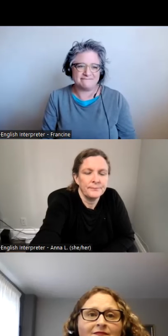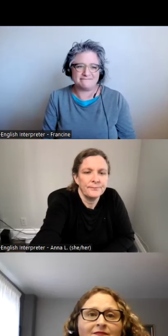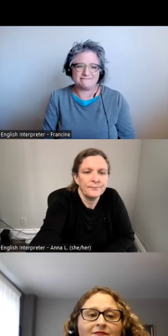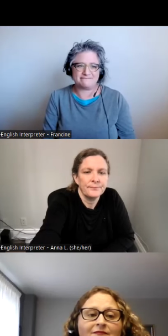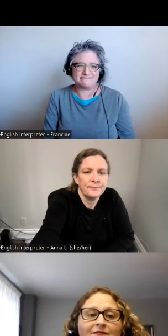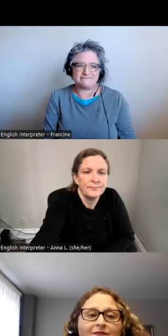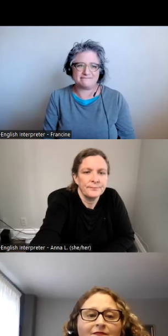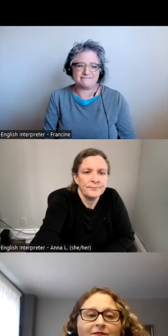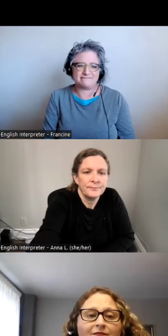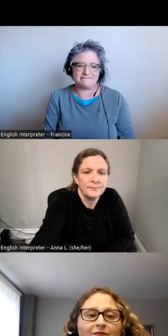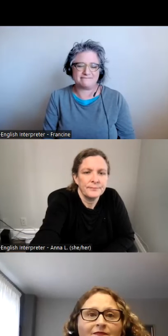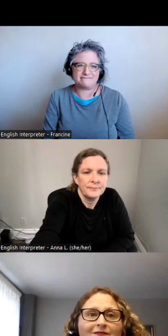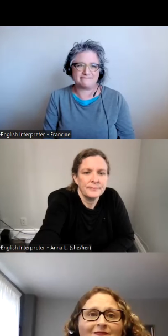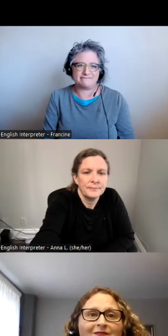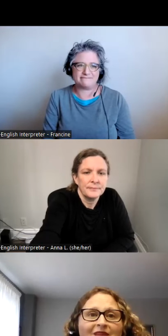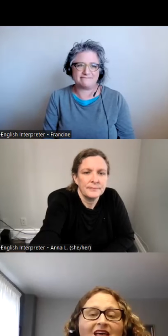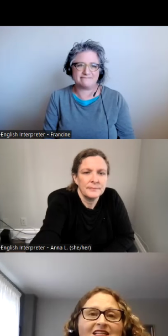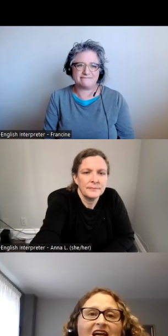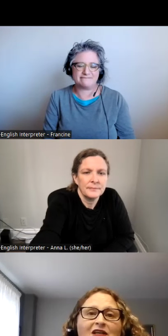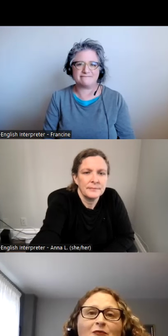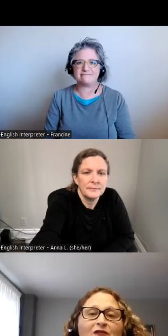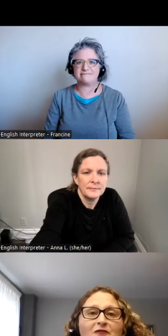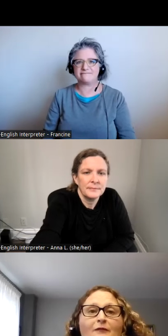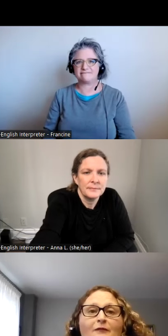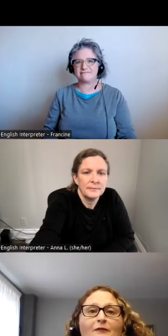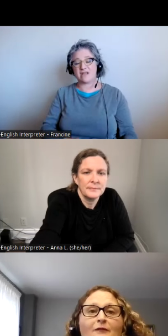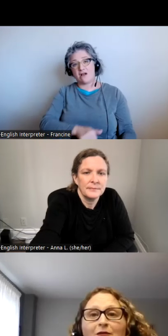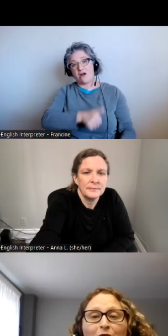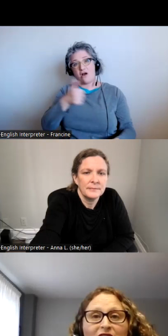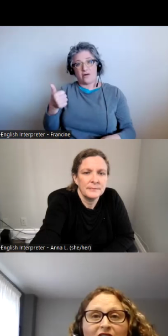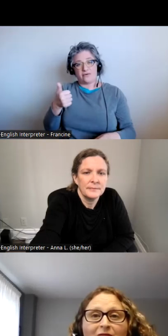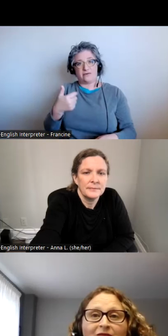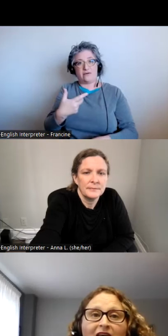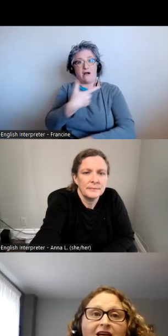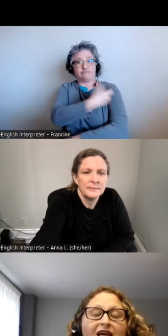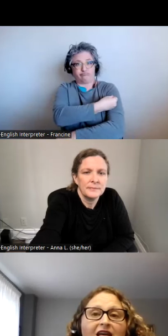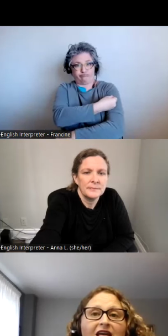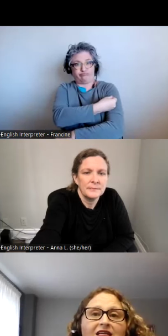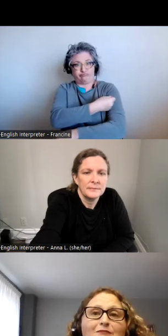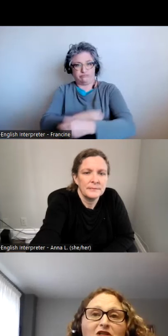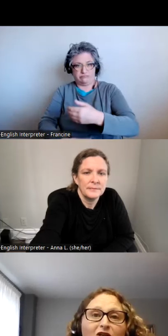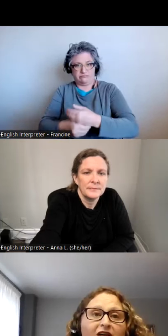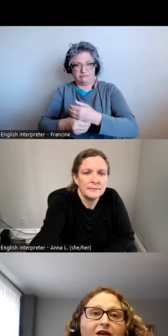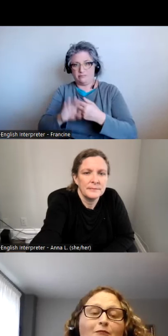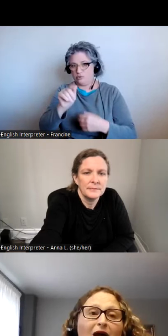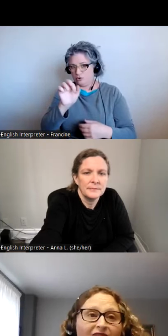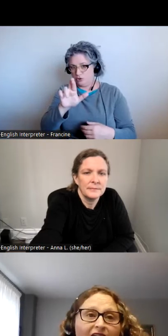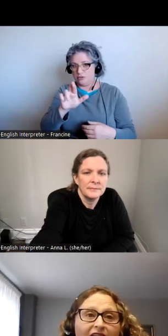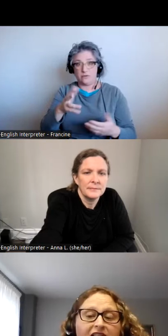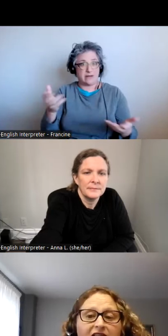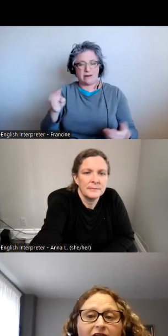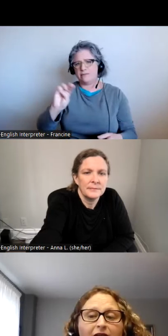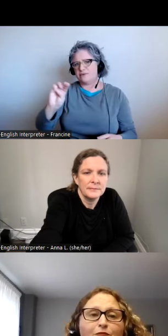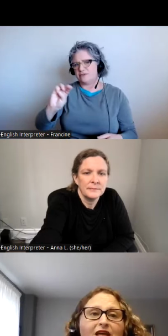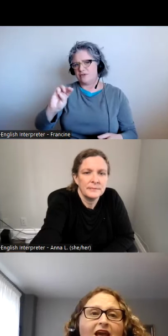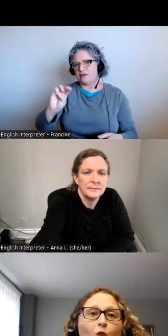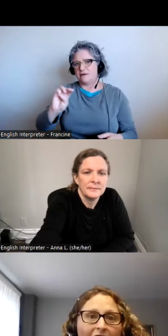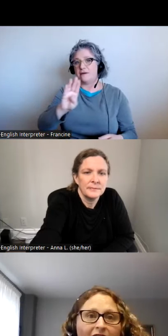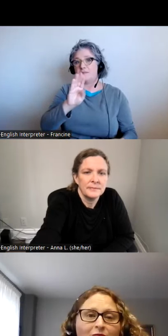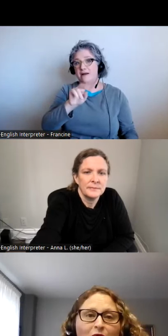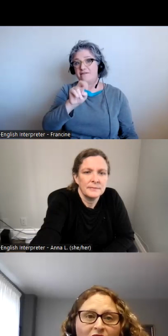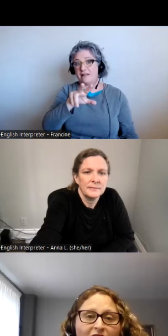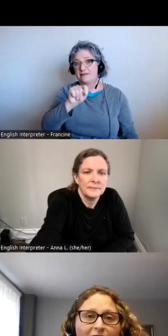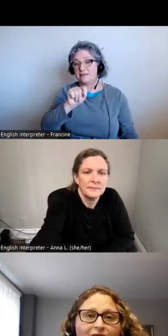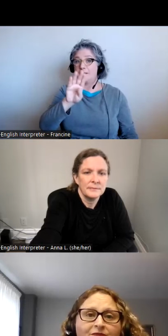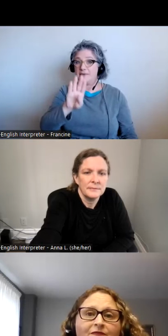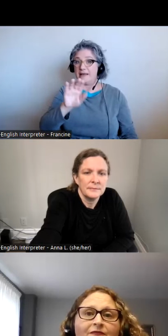and is also available for those 18 and up. Next slide,